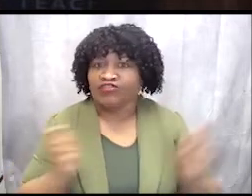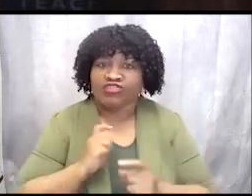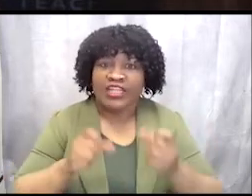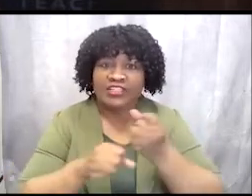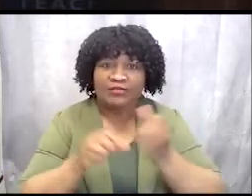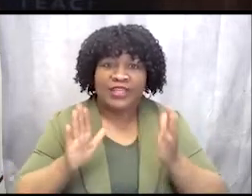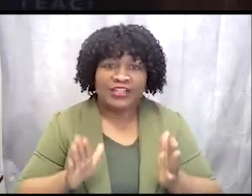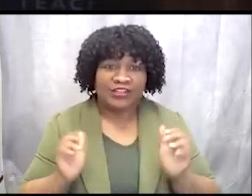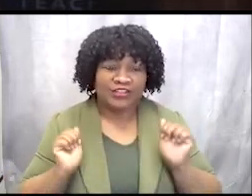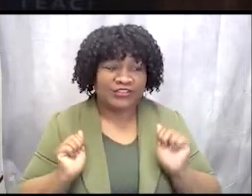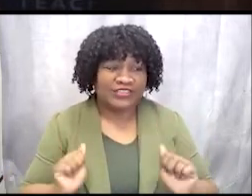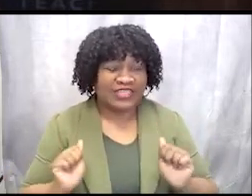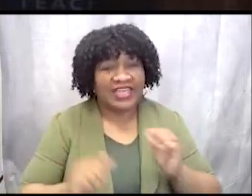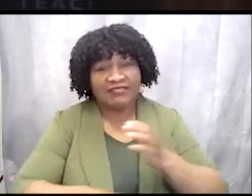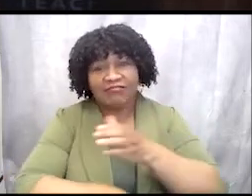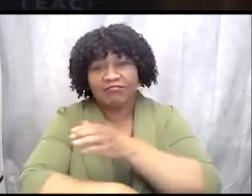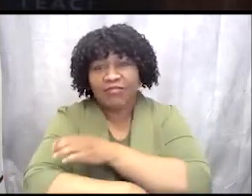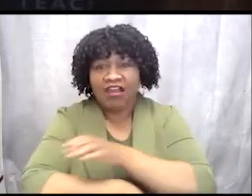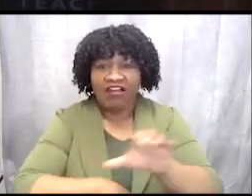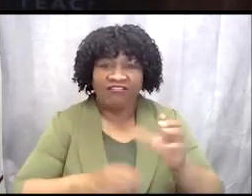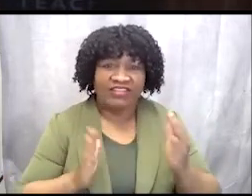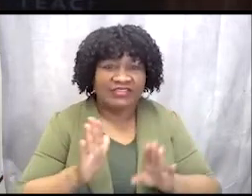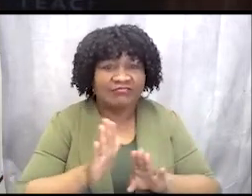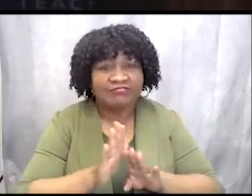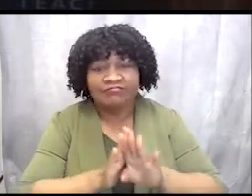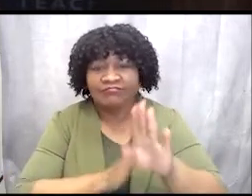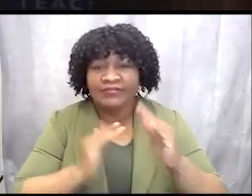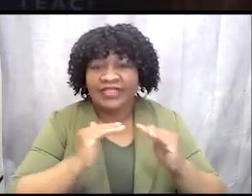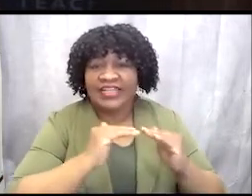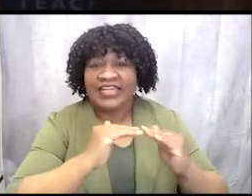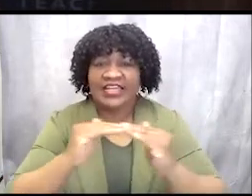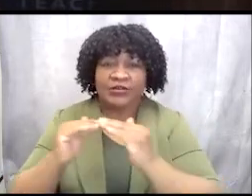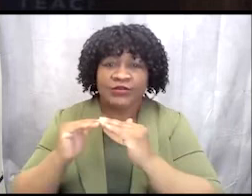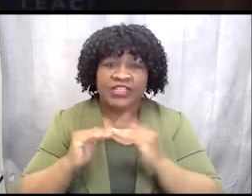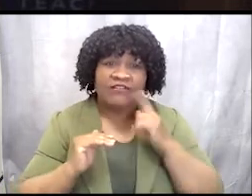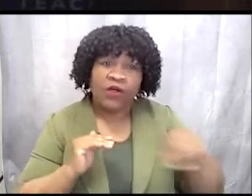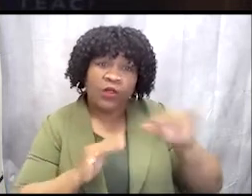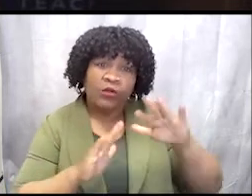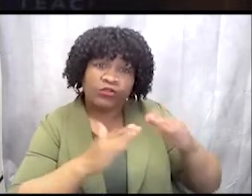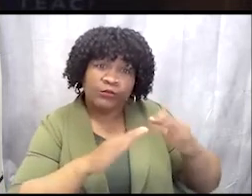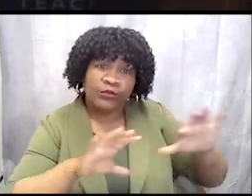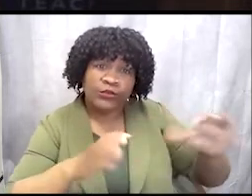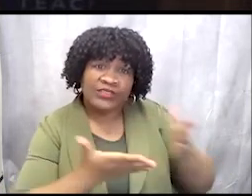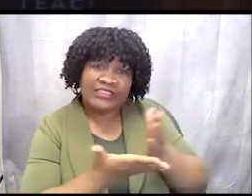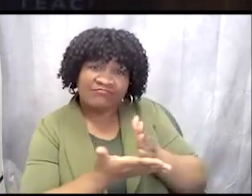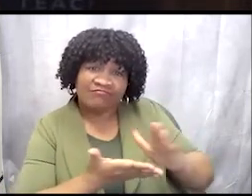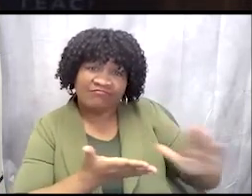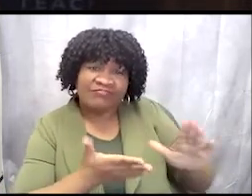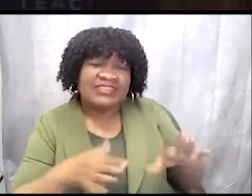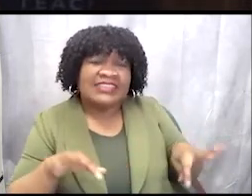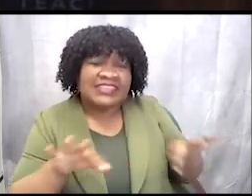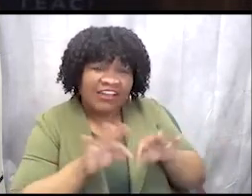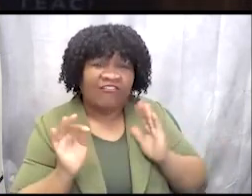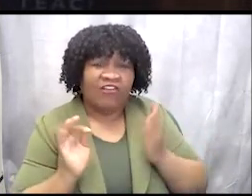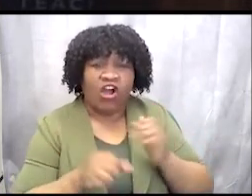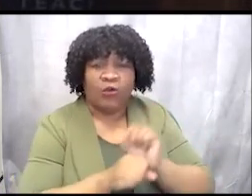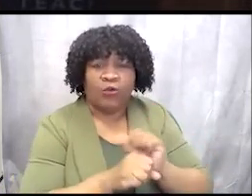who are able to powerfully promote and advance equity for marginalized communities is central to our work.